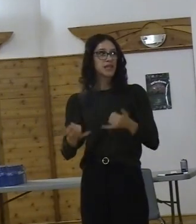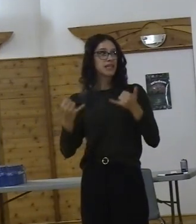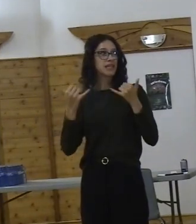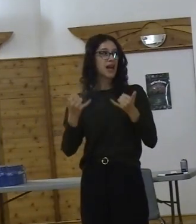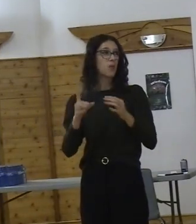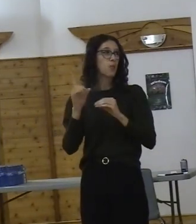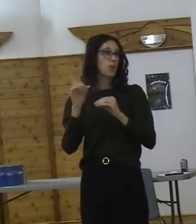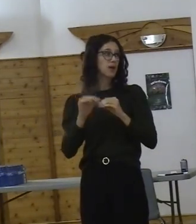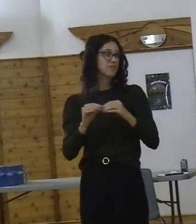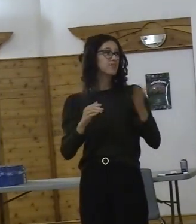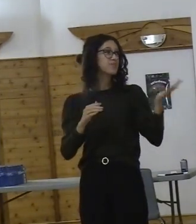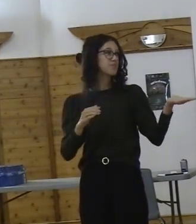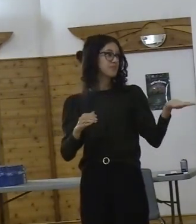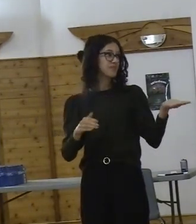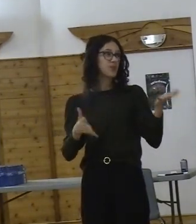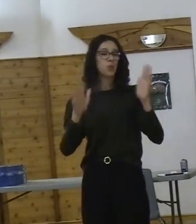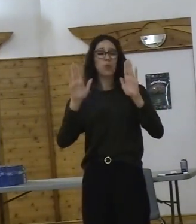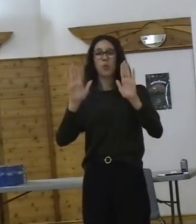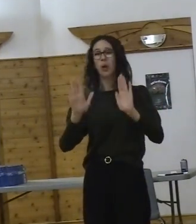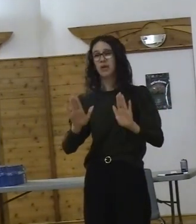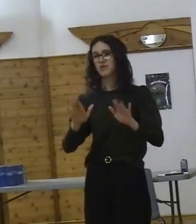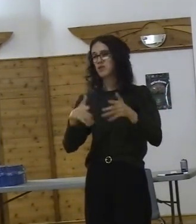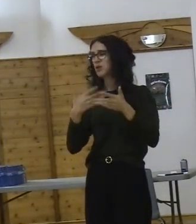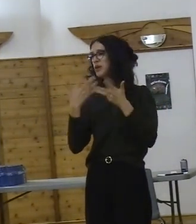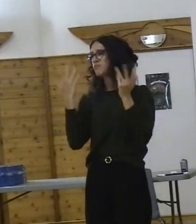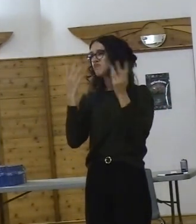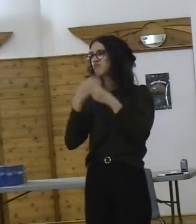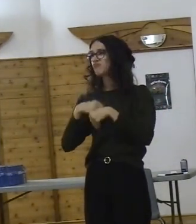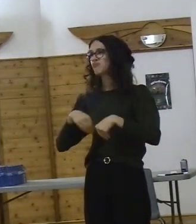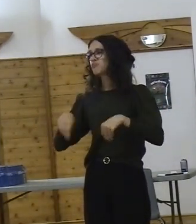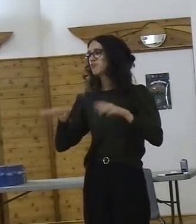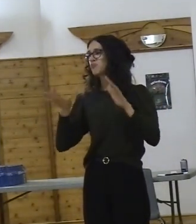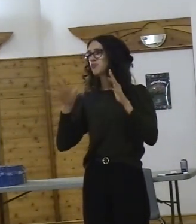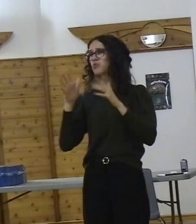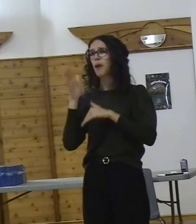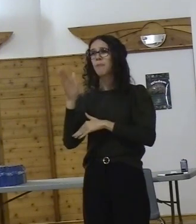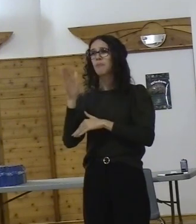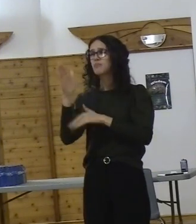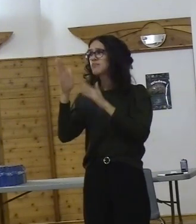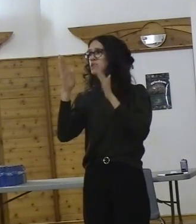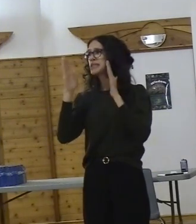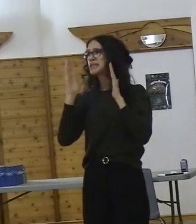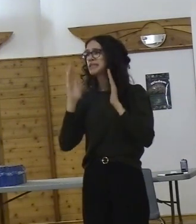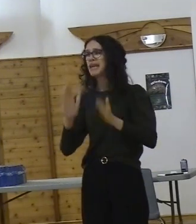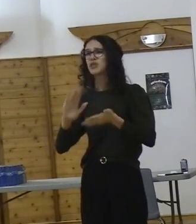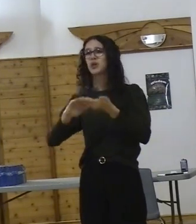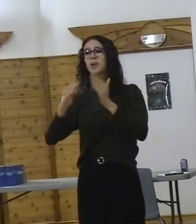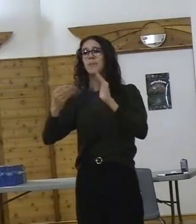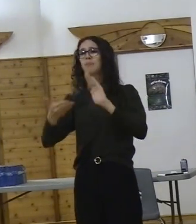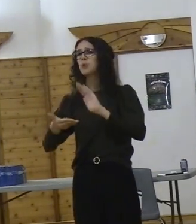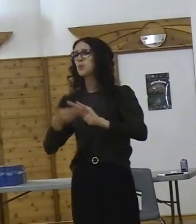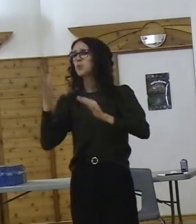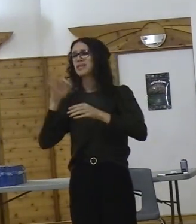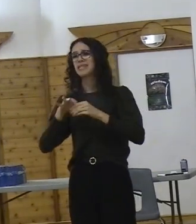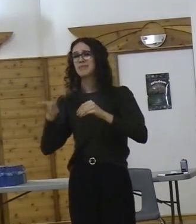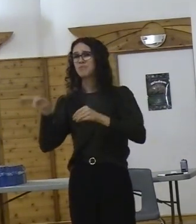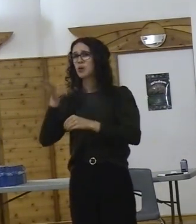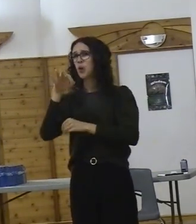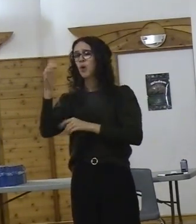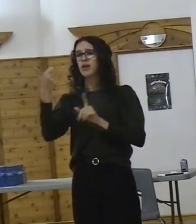Mary Black another wonderful amazing uplifting community spirit that has gone through so much and is an advocate